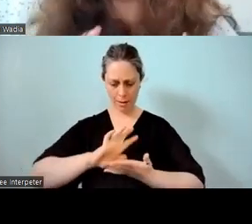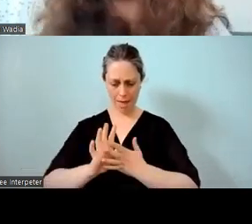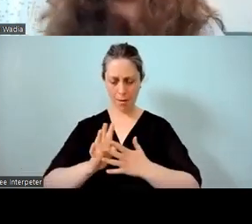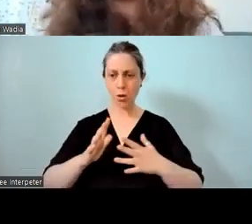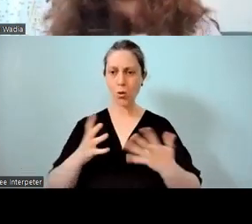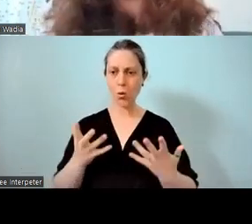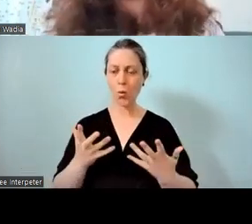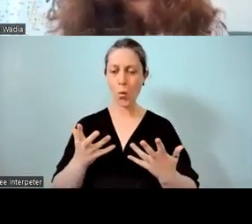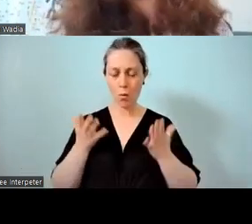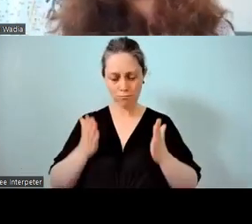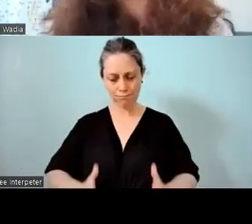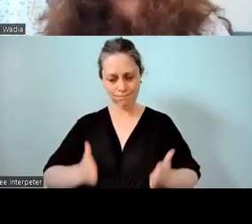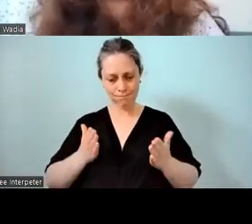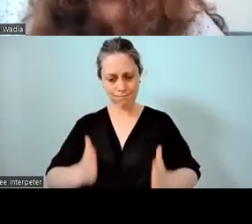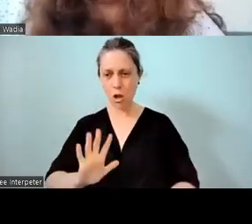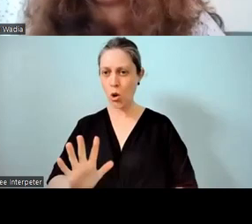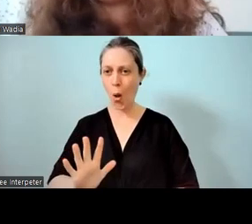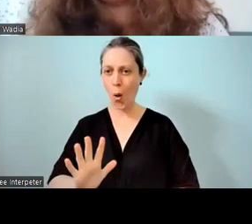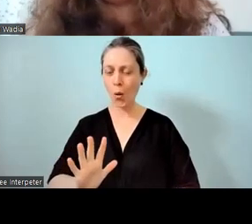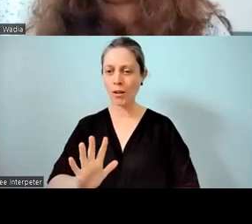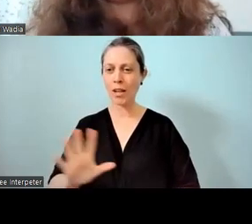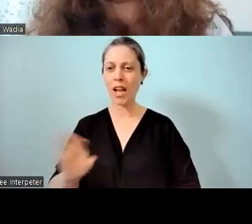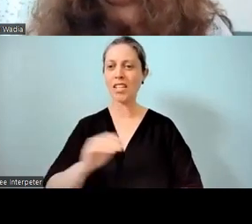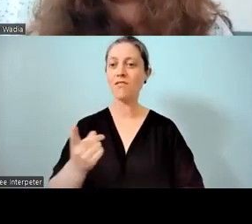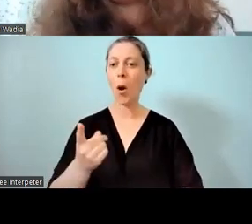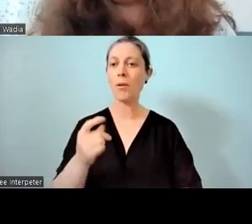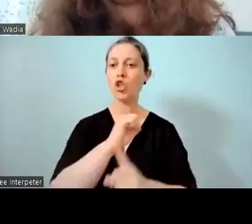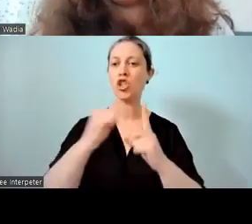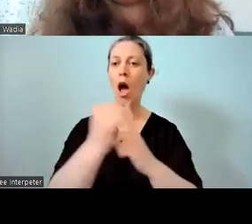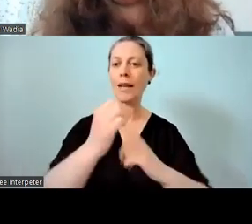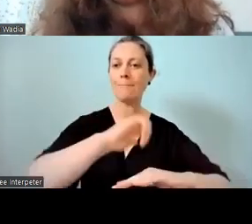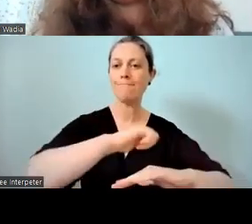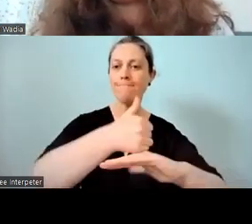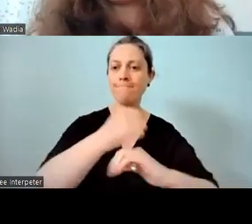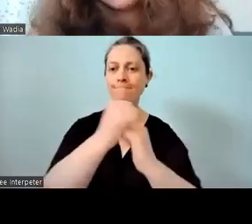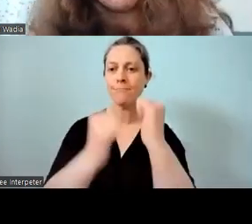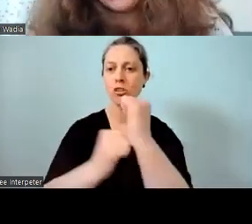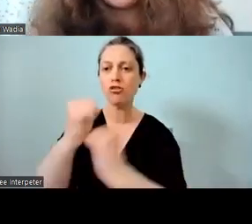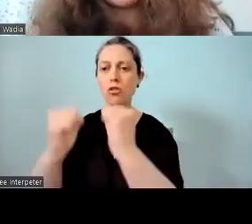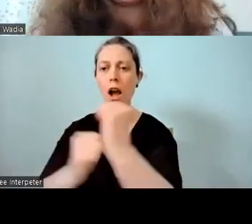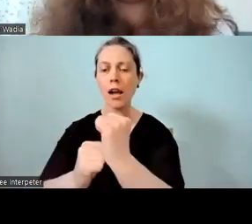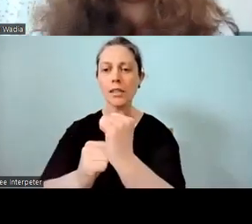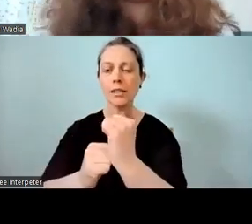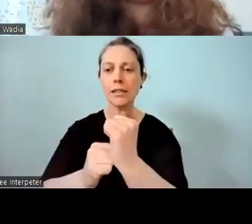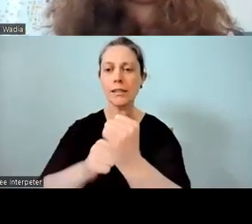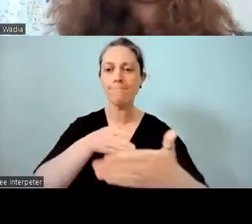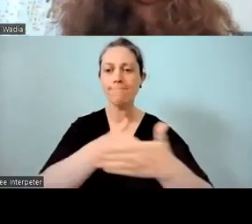It lies in the barriers that society puts in the way of disabled peoples' participation in society.